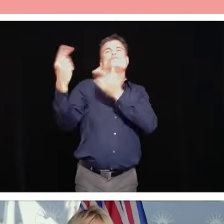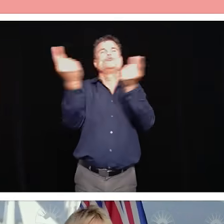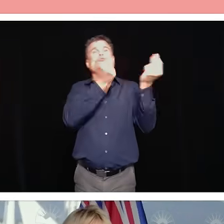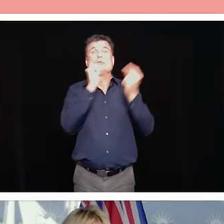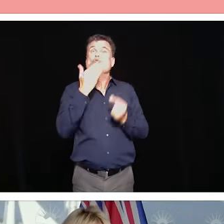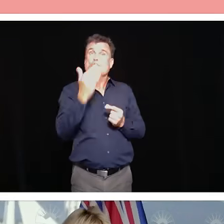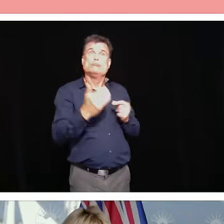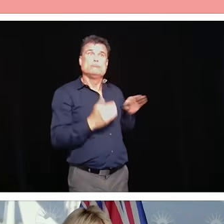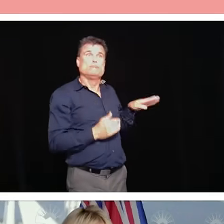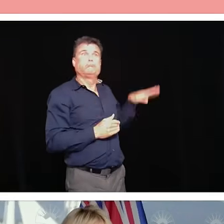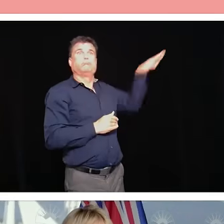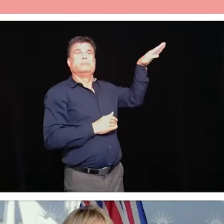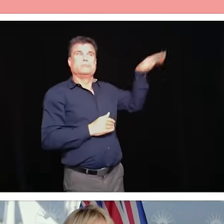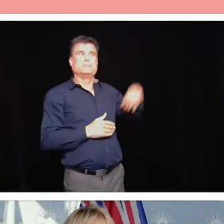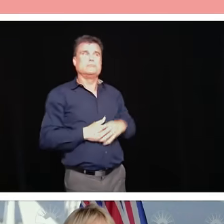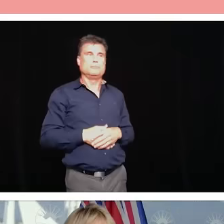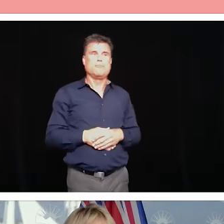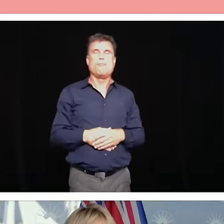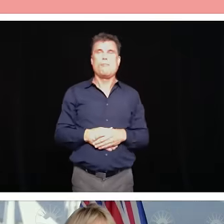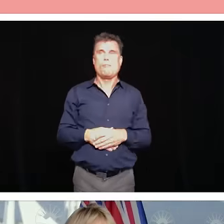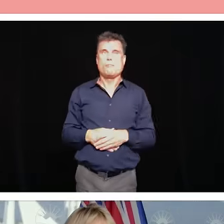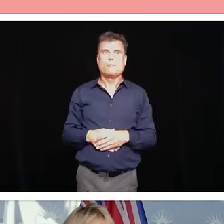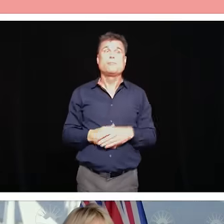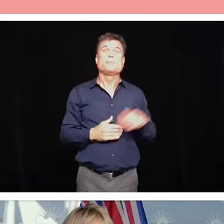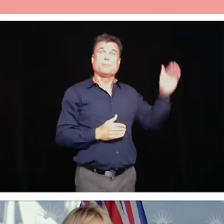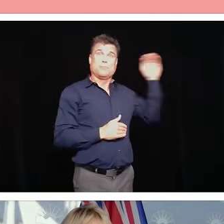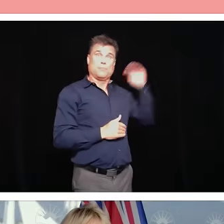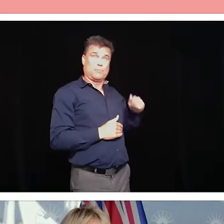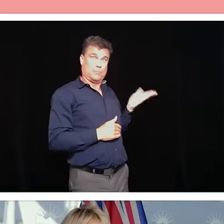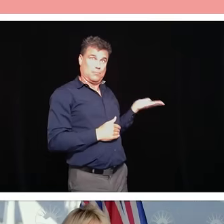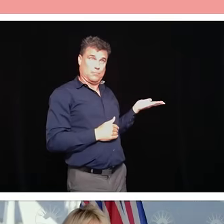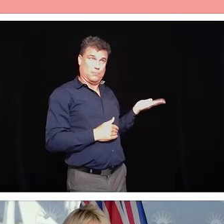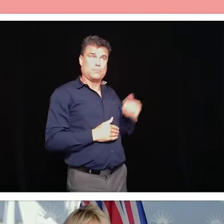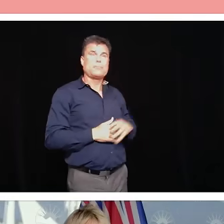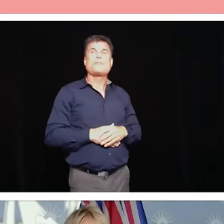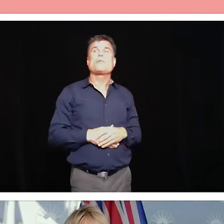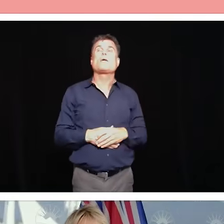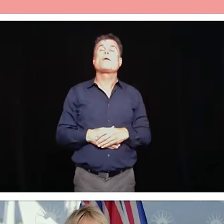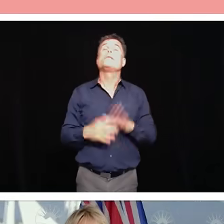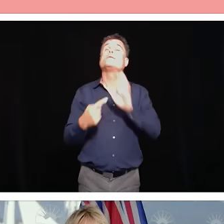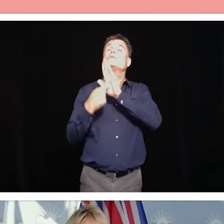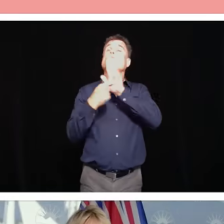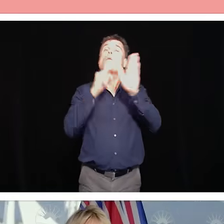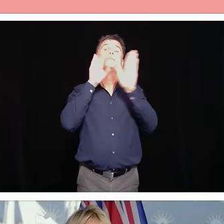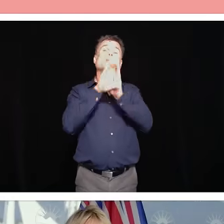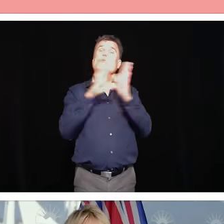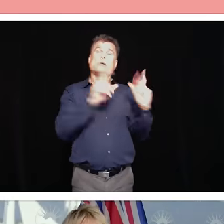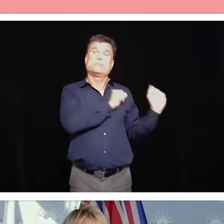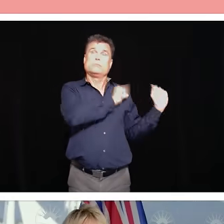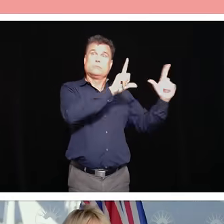plants and other agricultural plants. We've also seen transmission between workers and settings from restaurants to fast food restaurants and warehouses. Office settings.